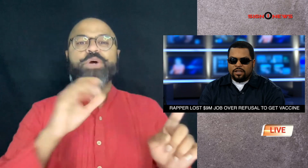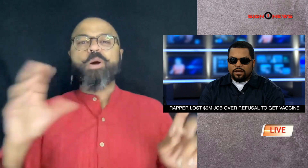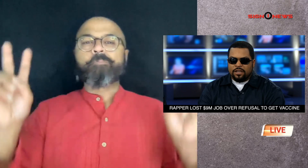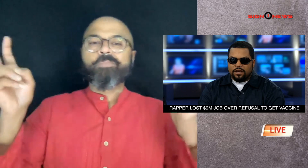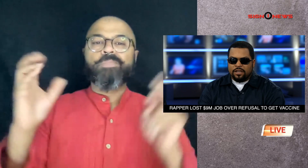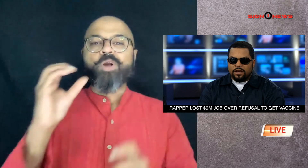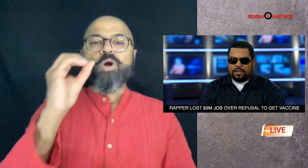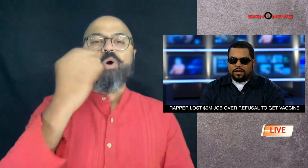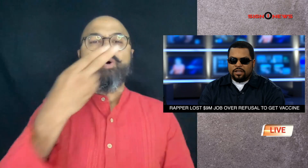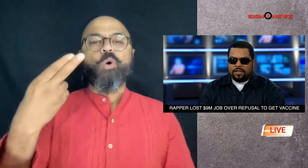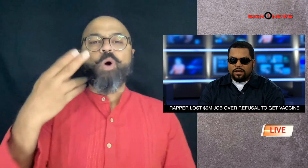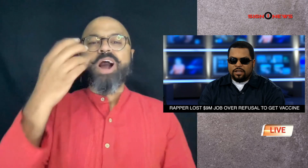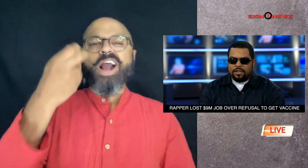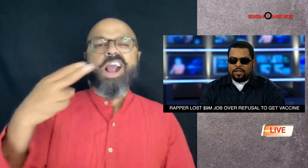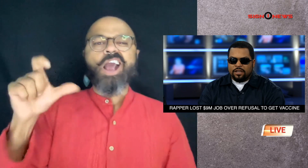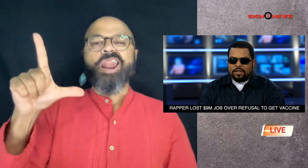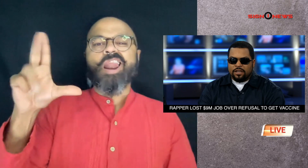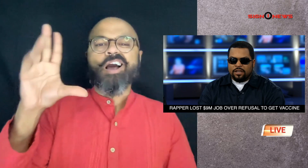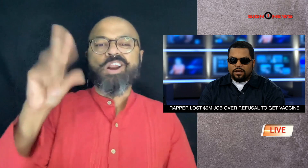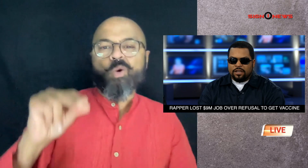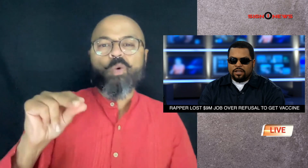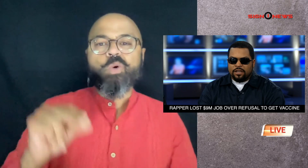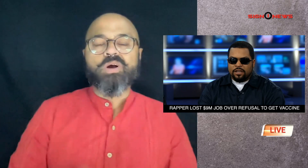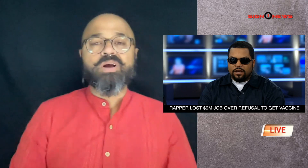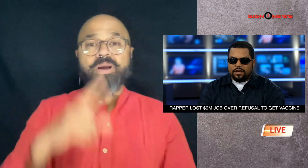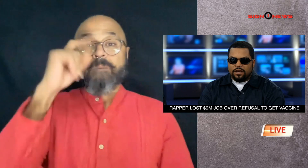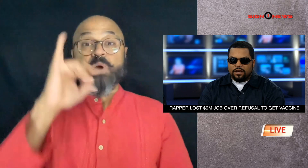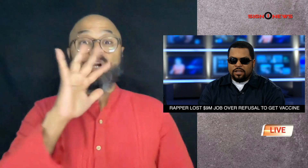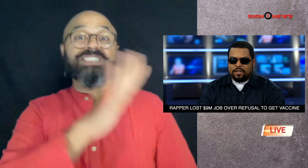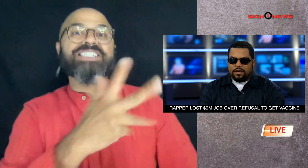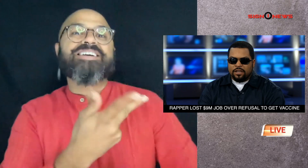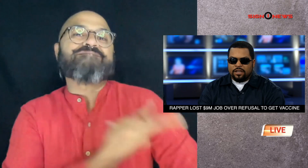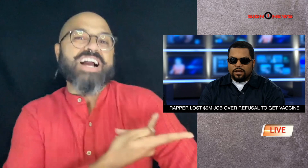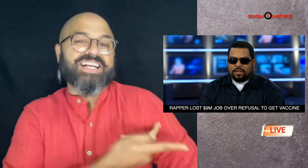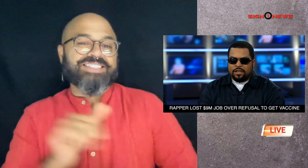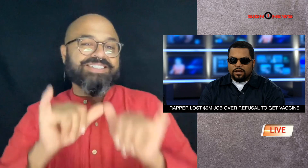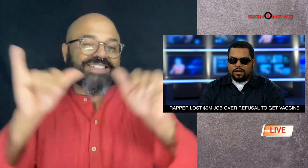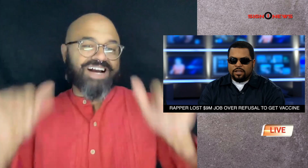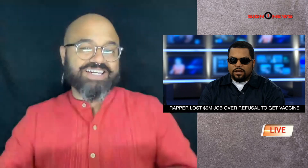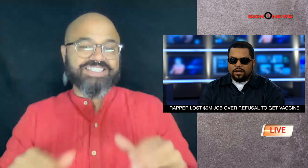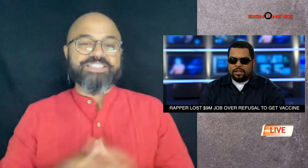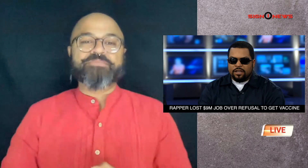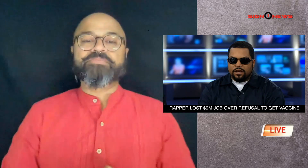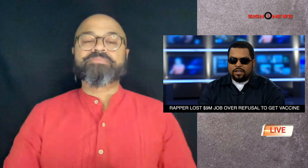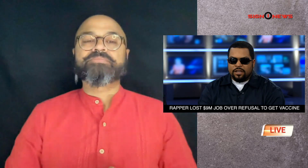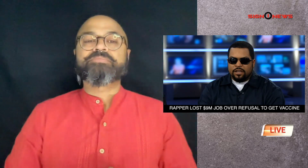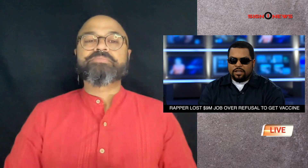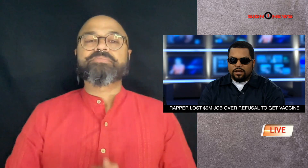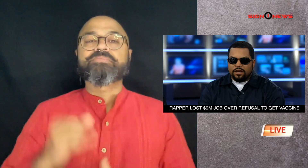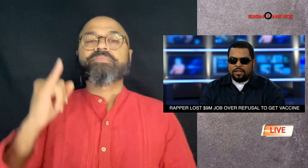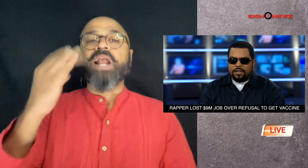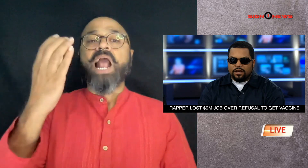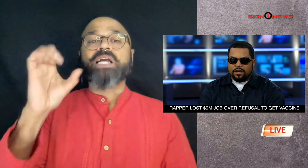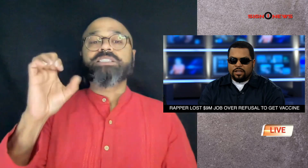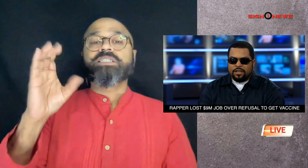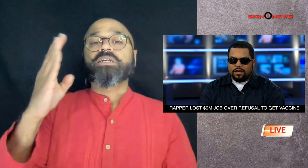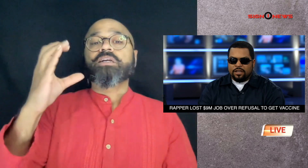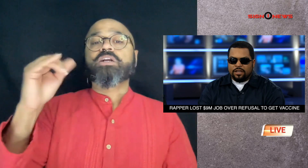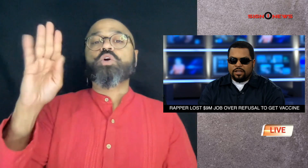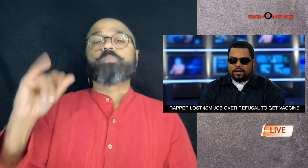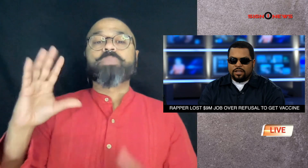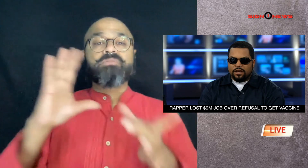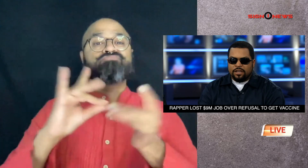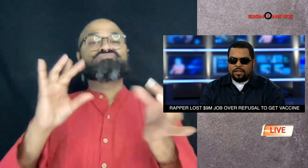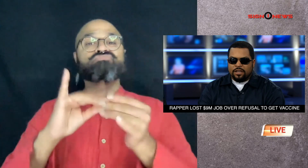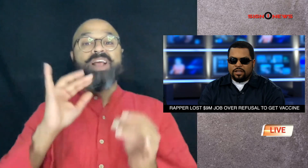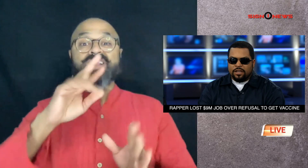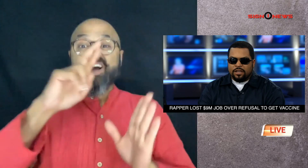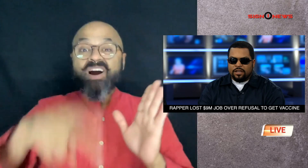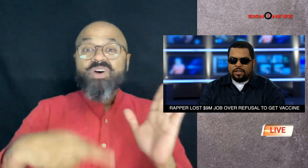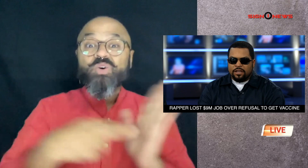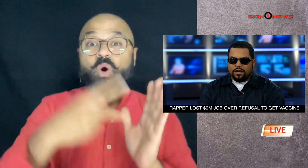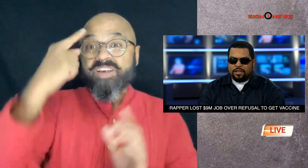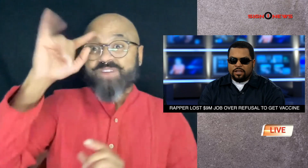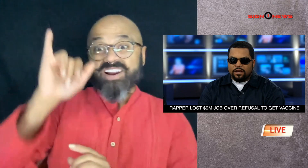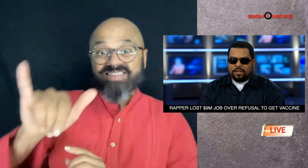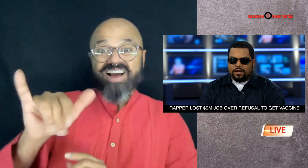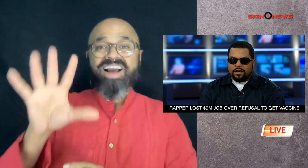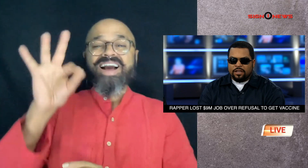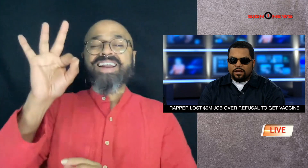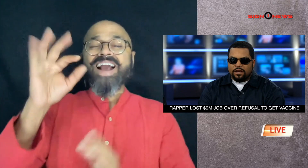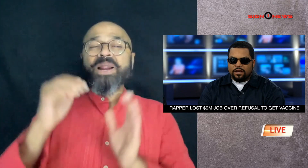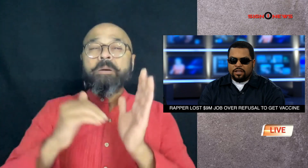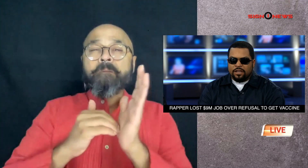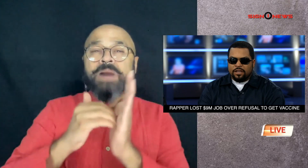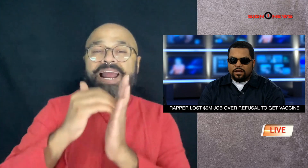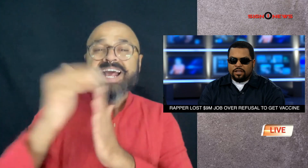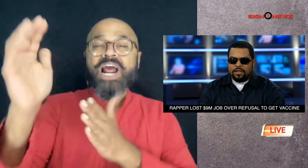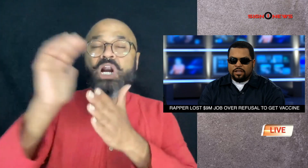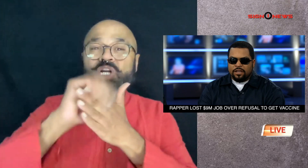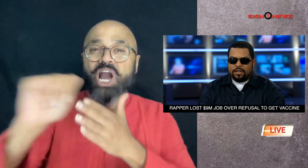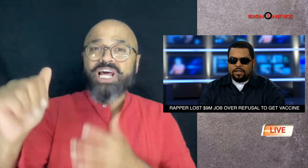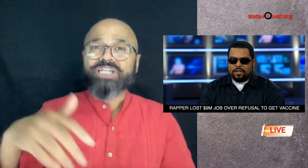Oh Hell No because of his vaccination status Ice Cube says the role was for $9 million whoa